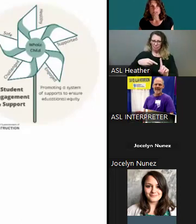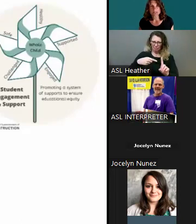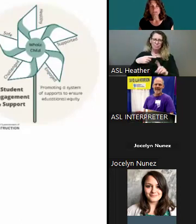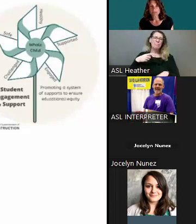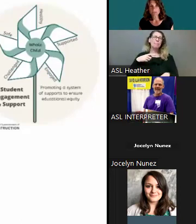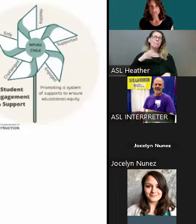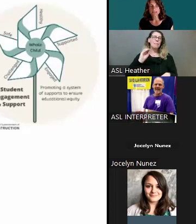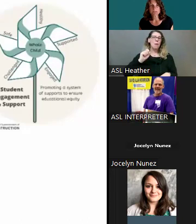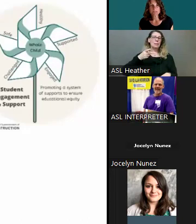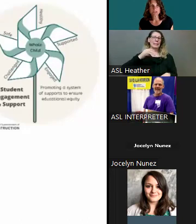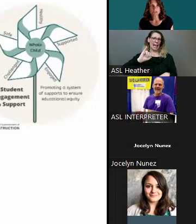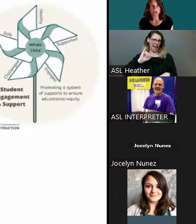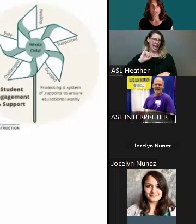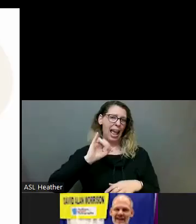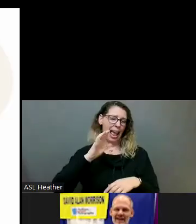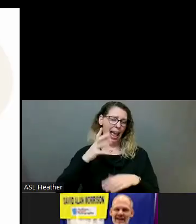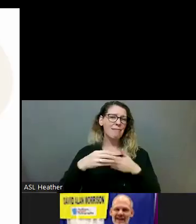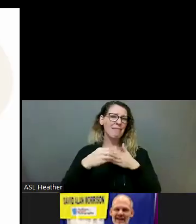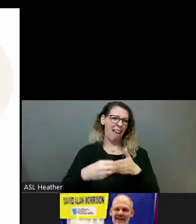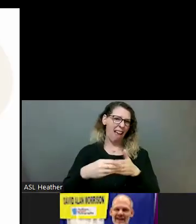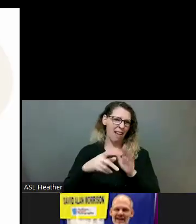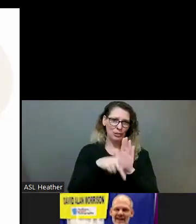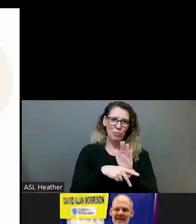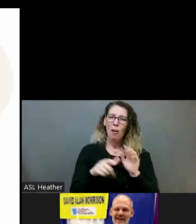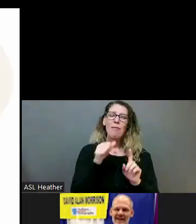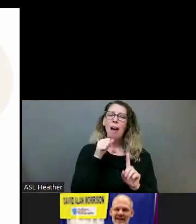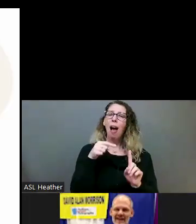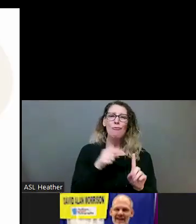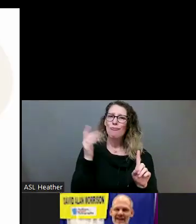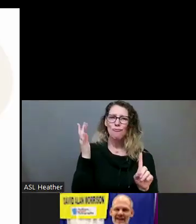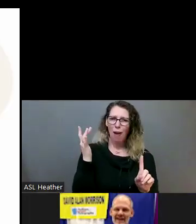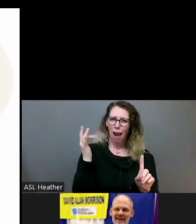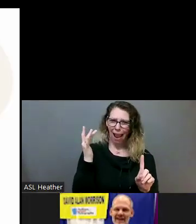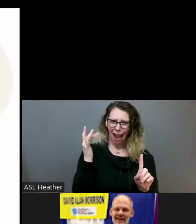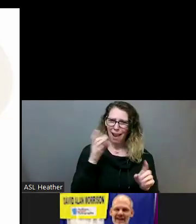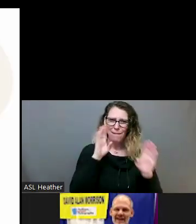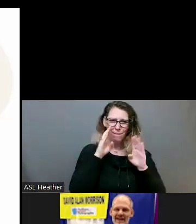these I feel really keep us centered on the why, our why around focusing on attendance,